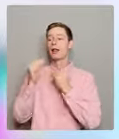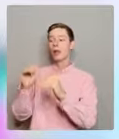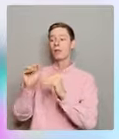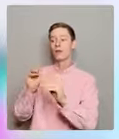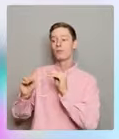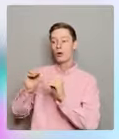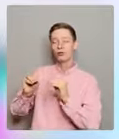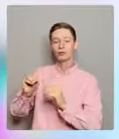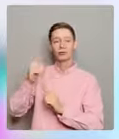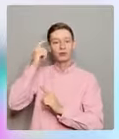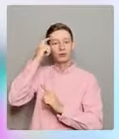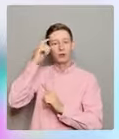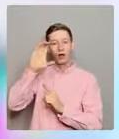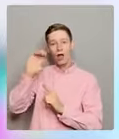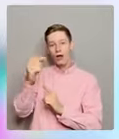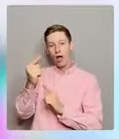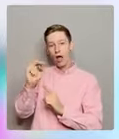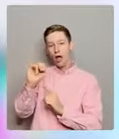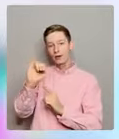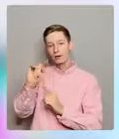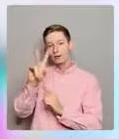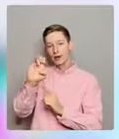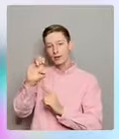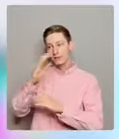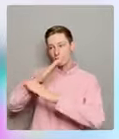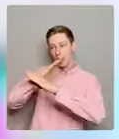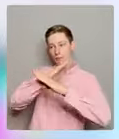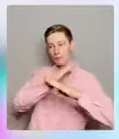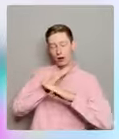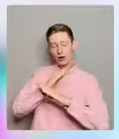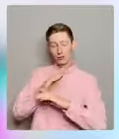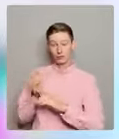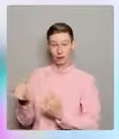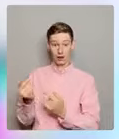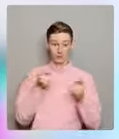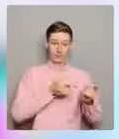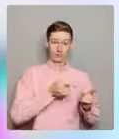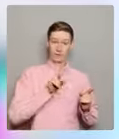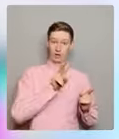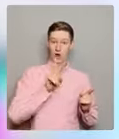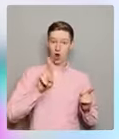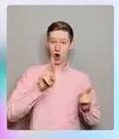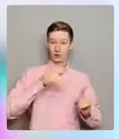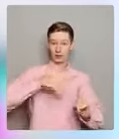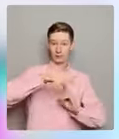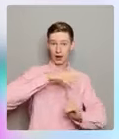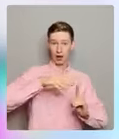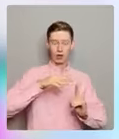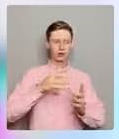like a limited range of motion or cognitive barriers. And a specific concern for designers in the VR space